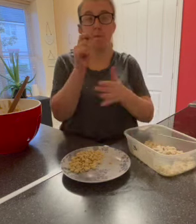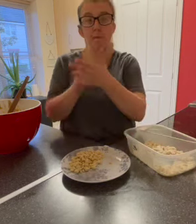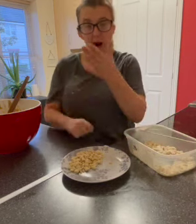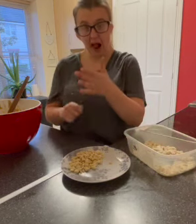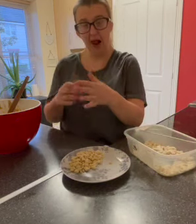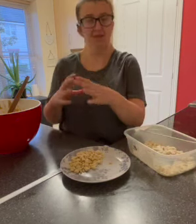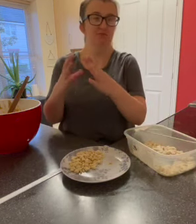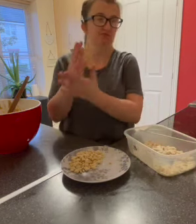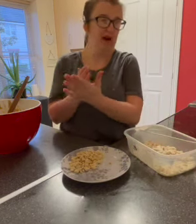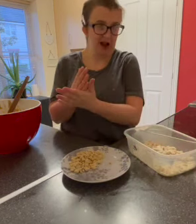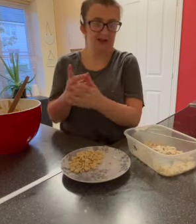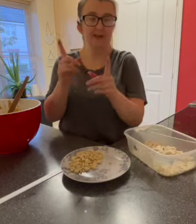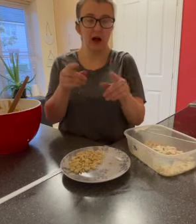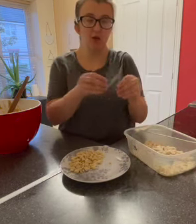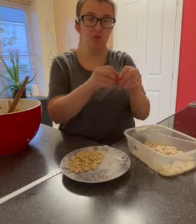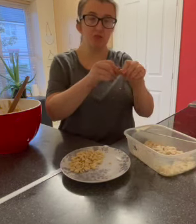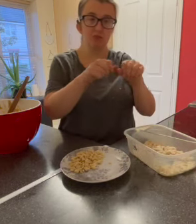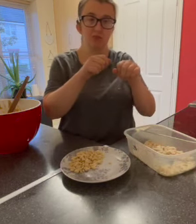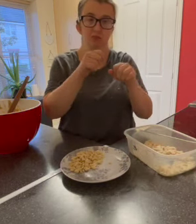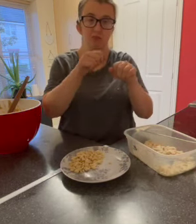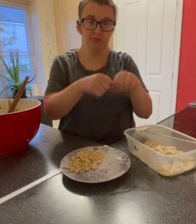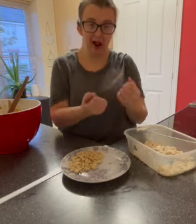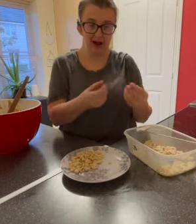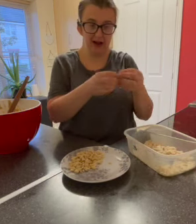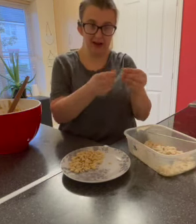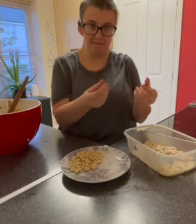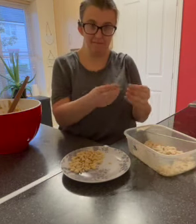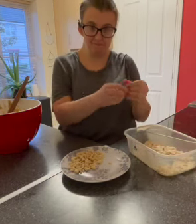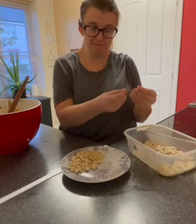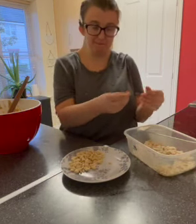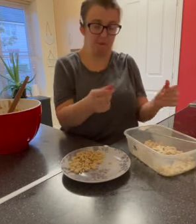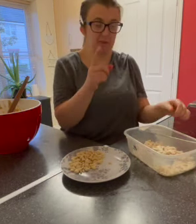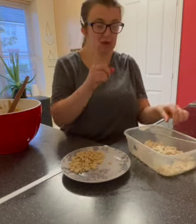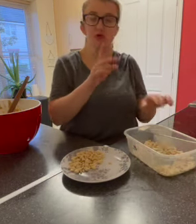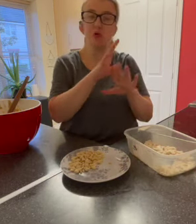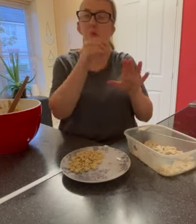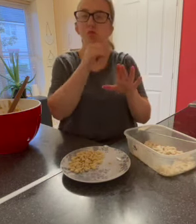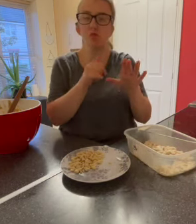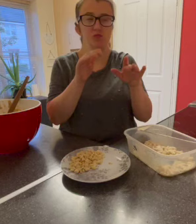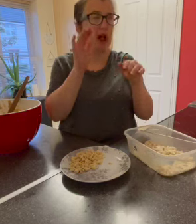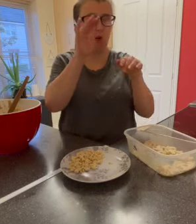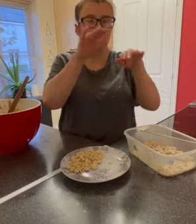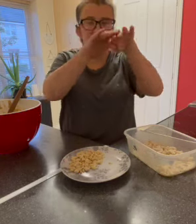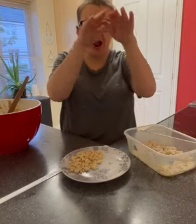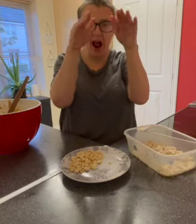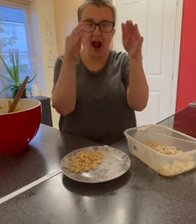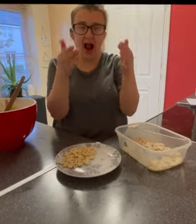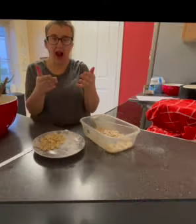Buy white bread and break them apart but don't use the crust,